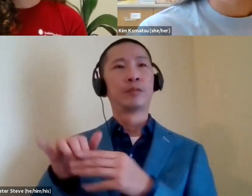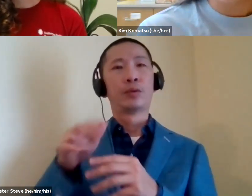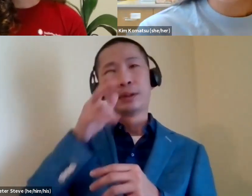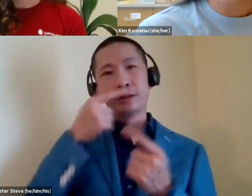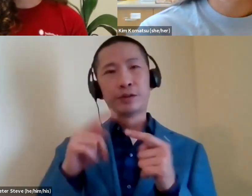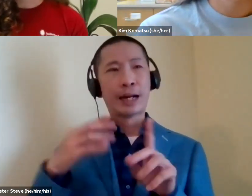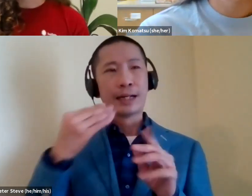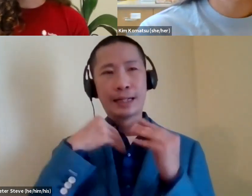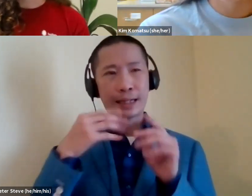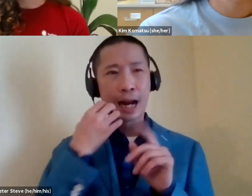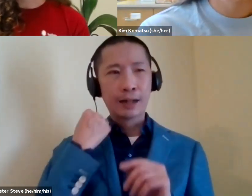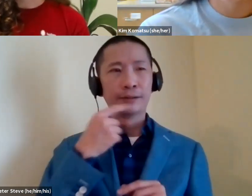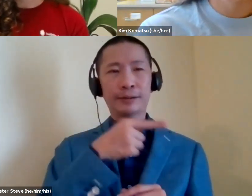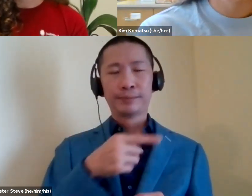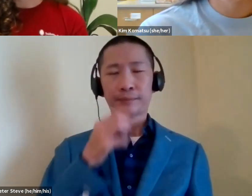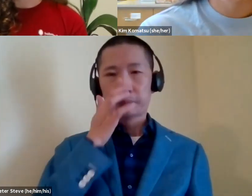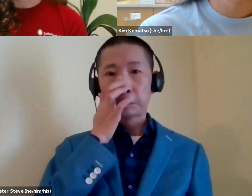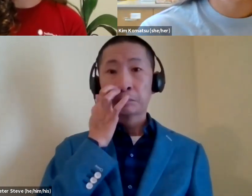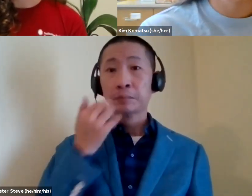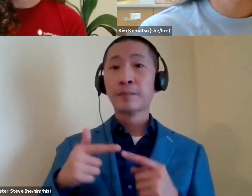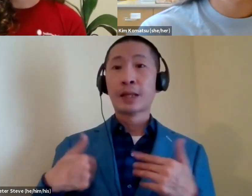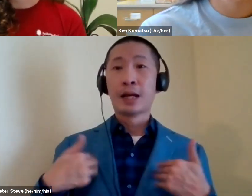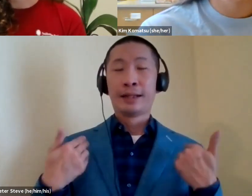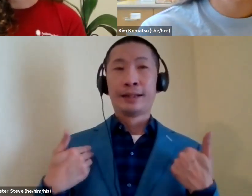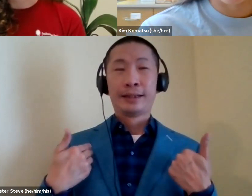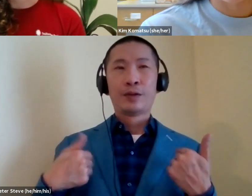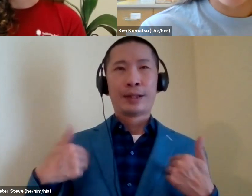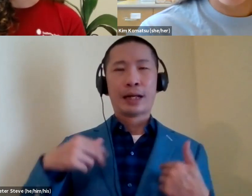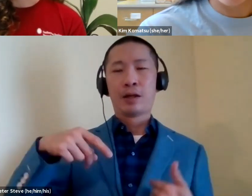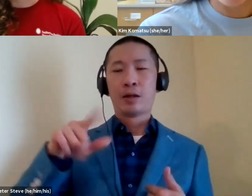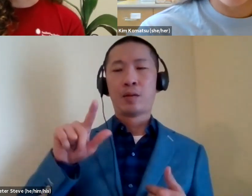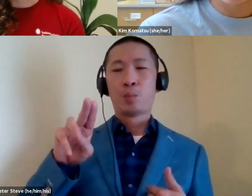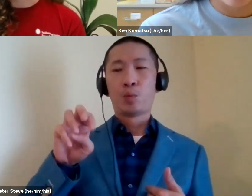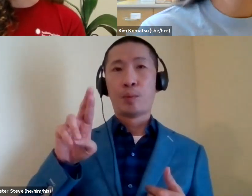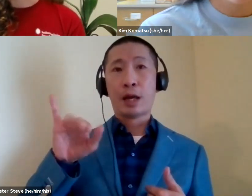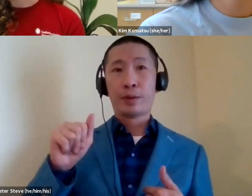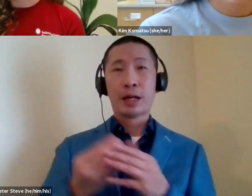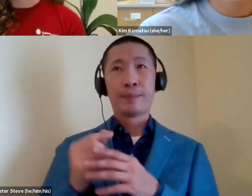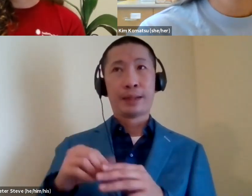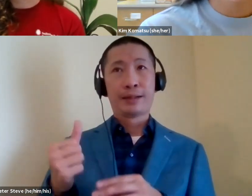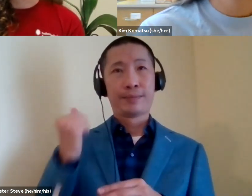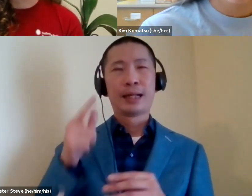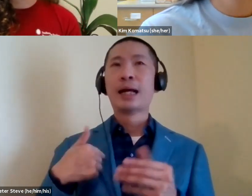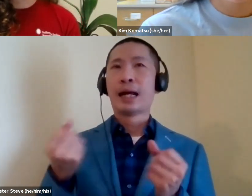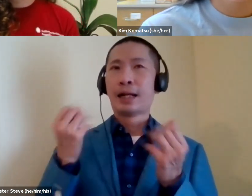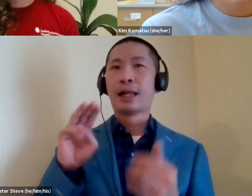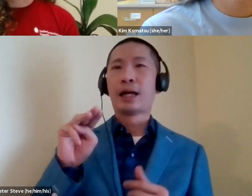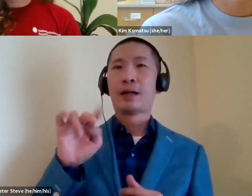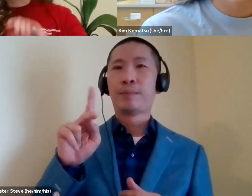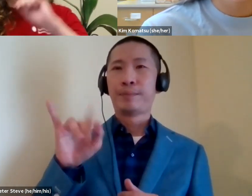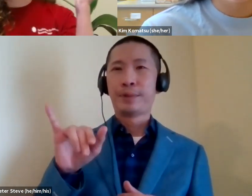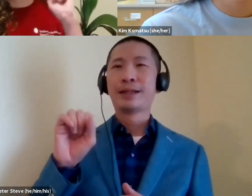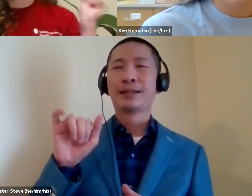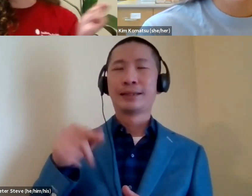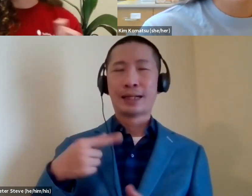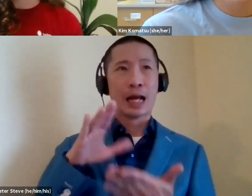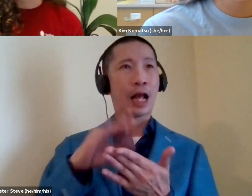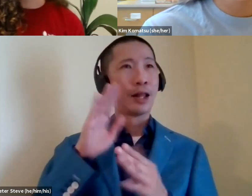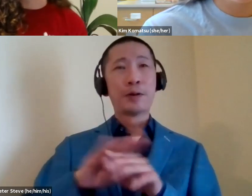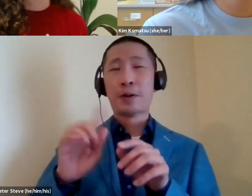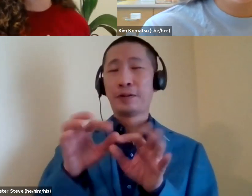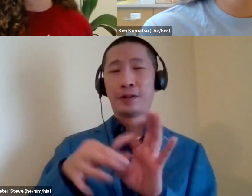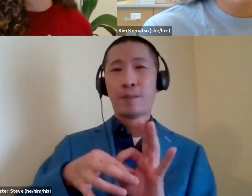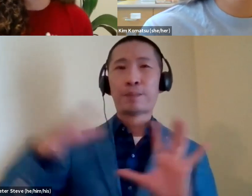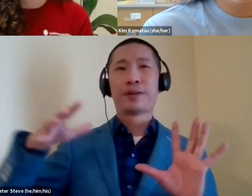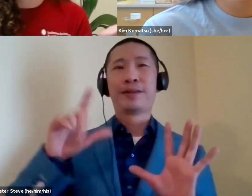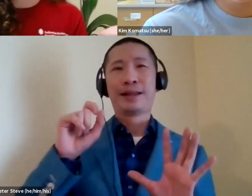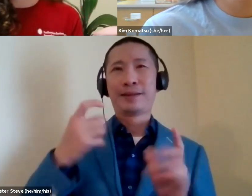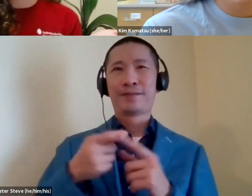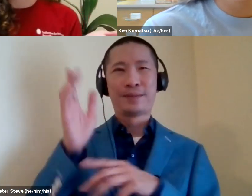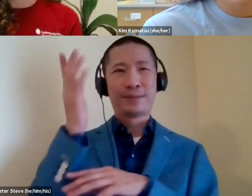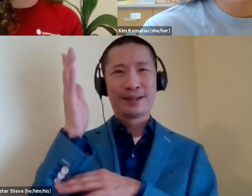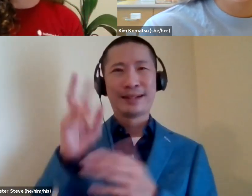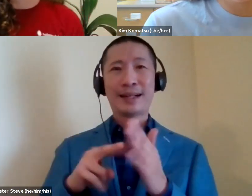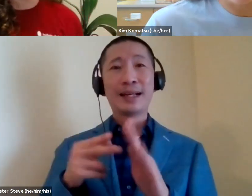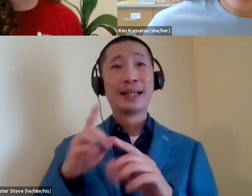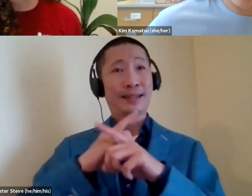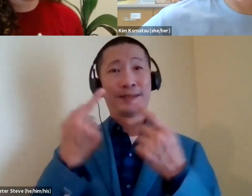Emily Borger: Yeah when I was a little kid we had a plumeria plant our backyard and that also produced a lot of milky sap so I learned, not to pull any leaves off the trees, which means the defense's worked I guess.